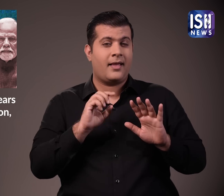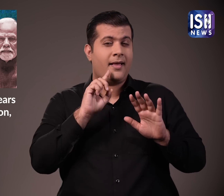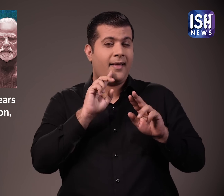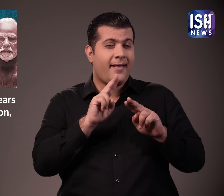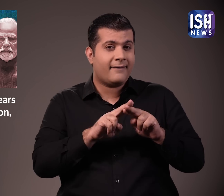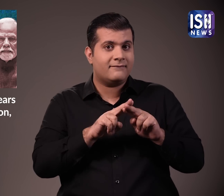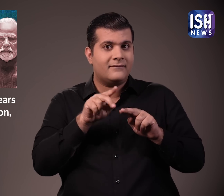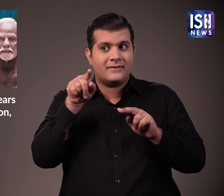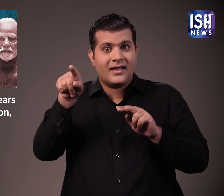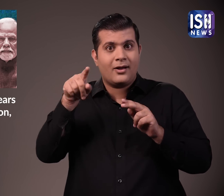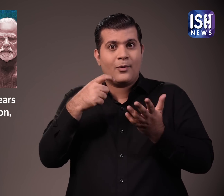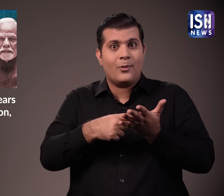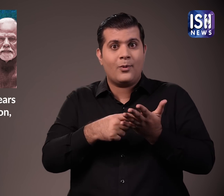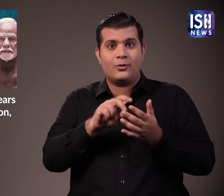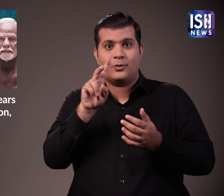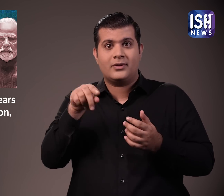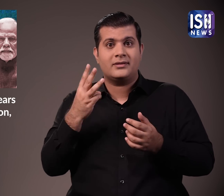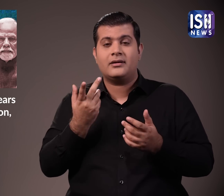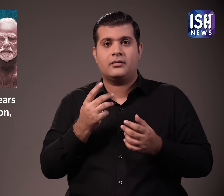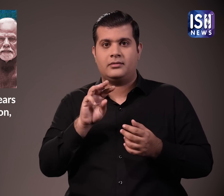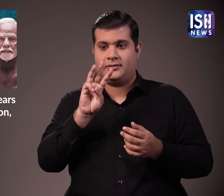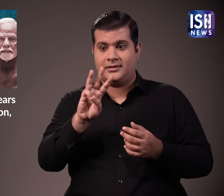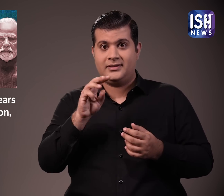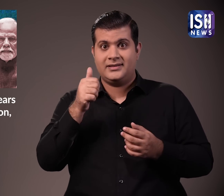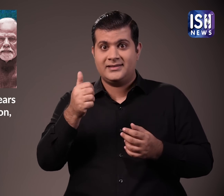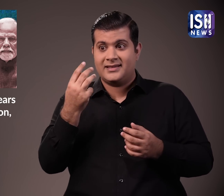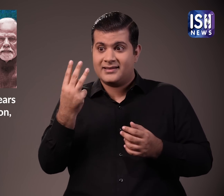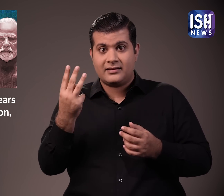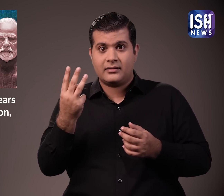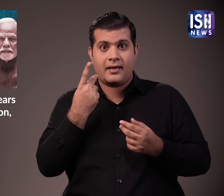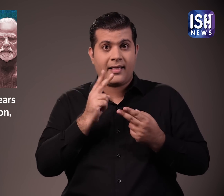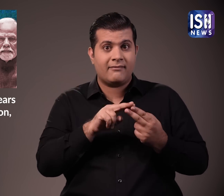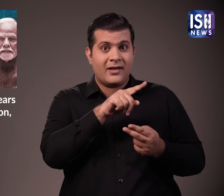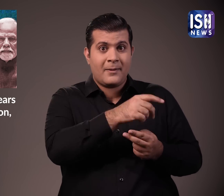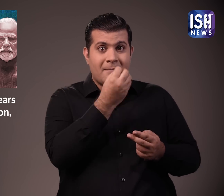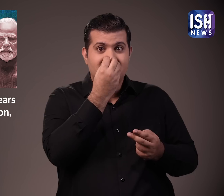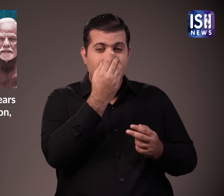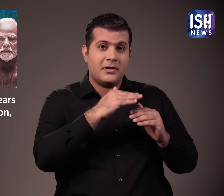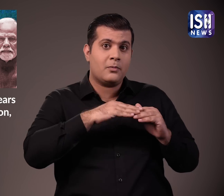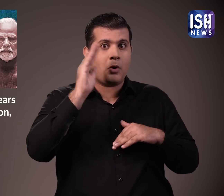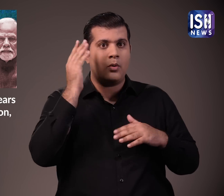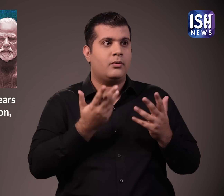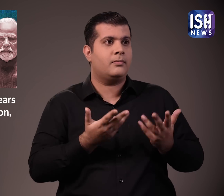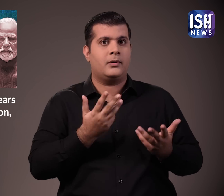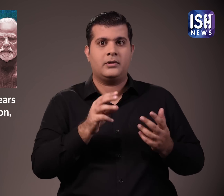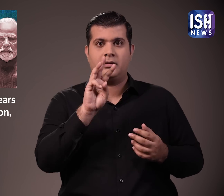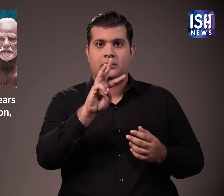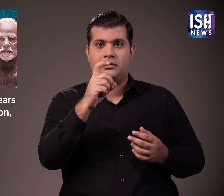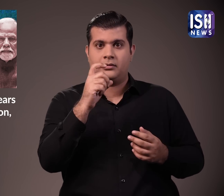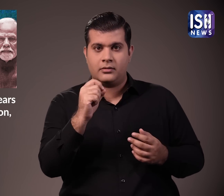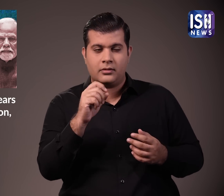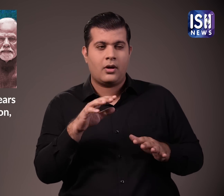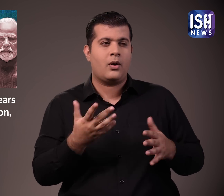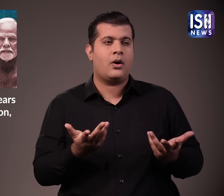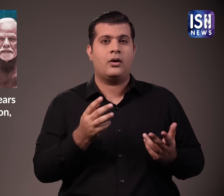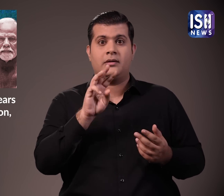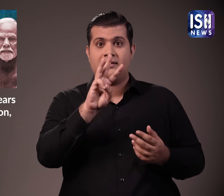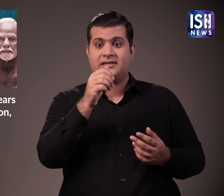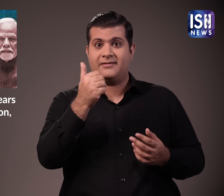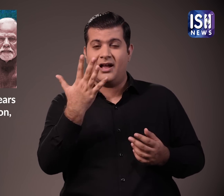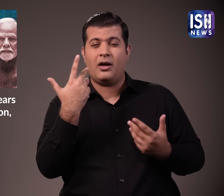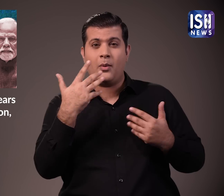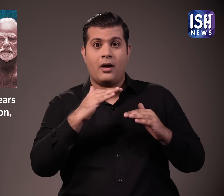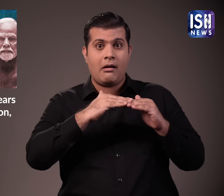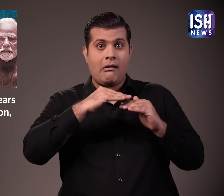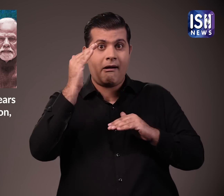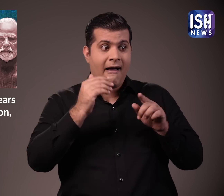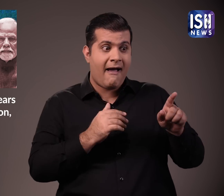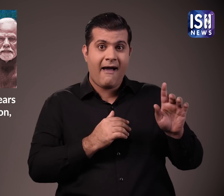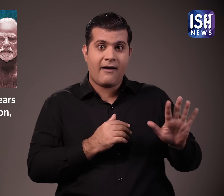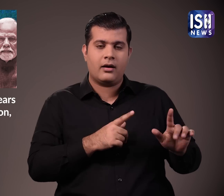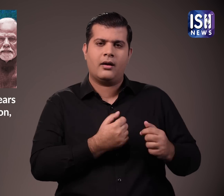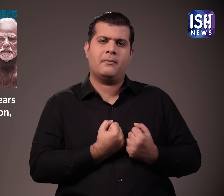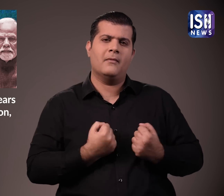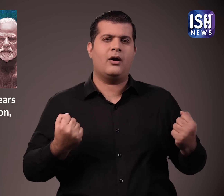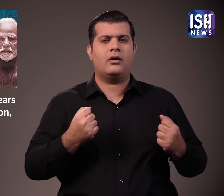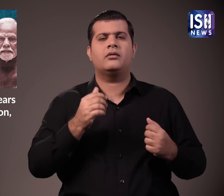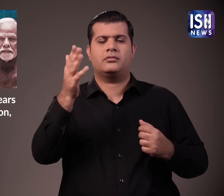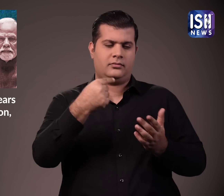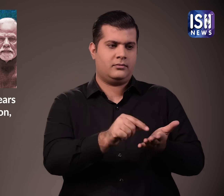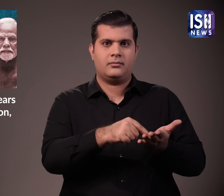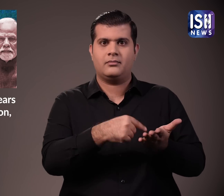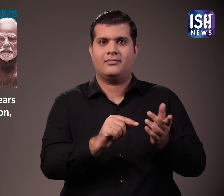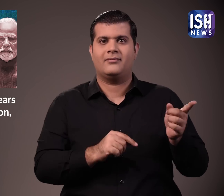If the NDA had won more seats, like 370 or 365—above the 363 votes needed to pass the bill—they could have easily approved it.